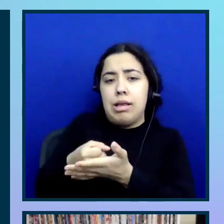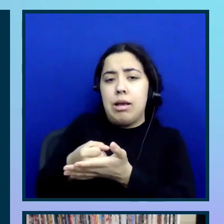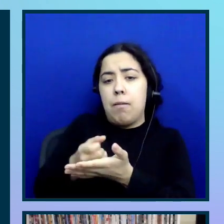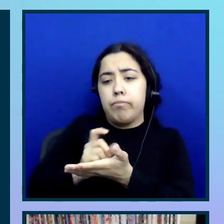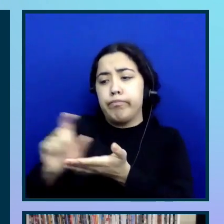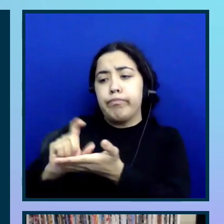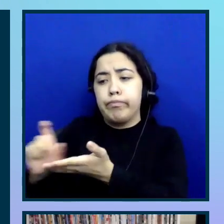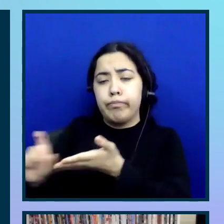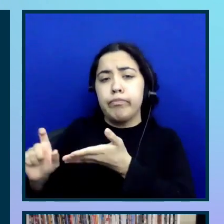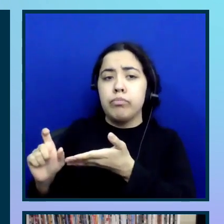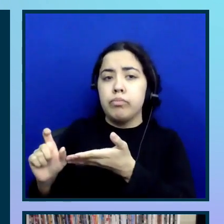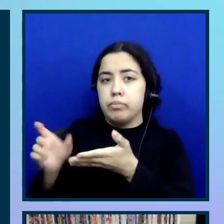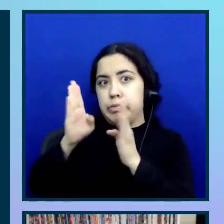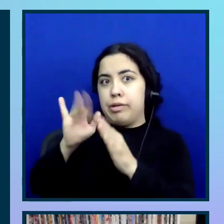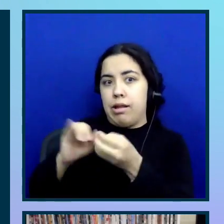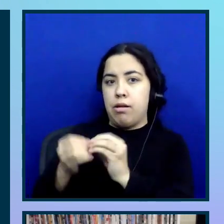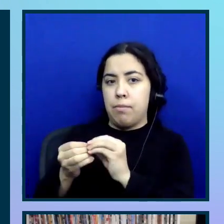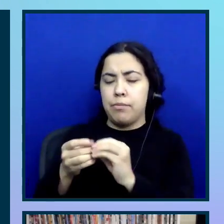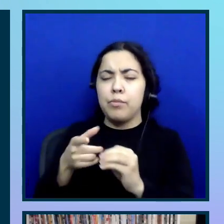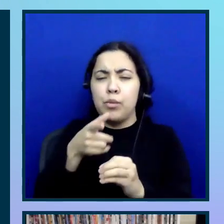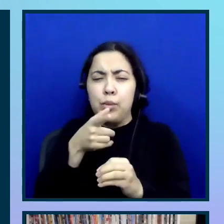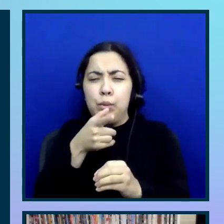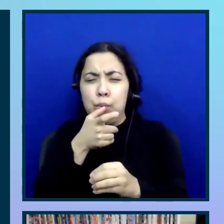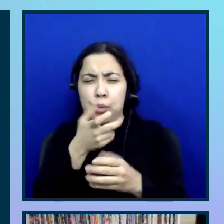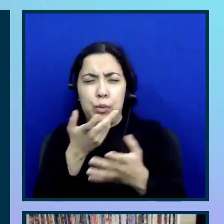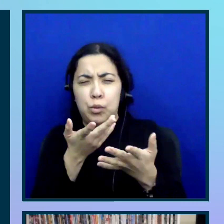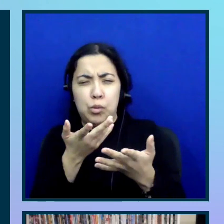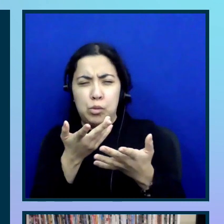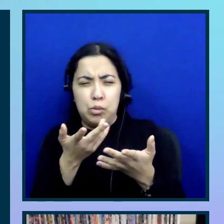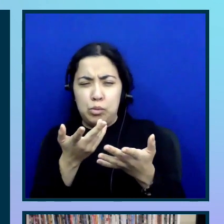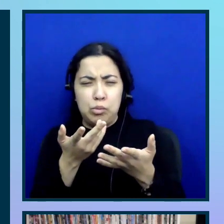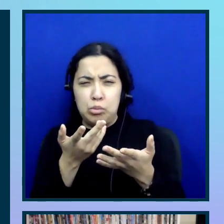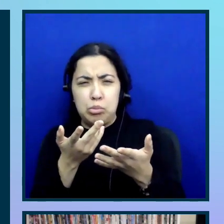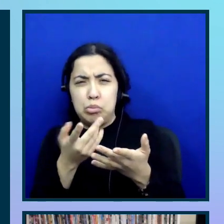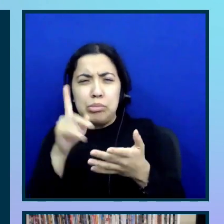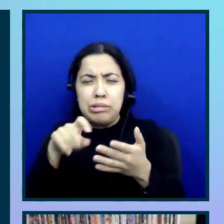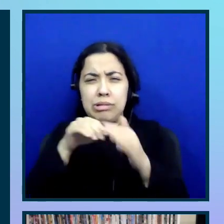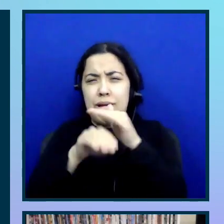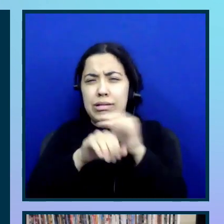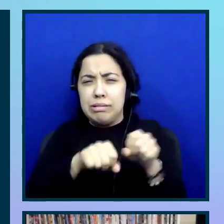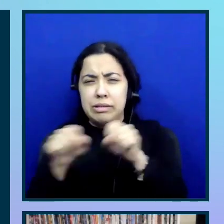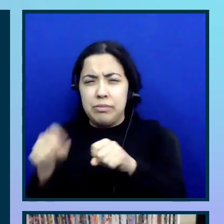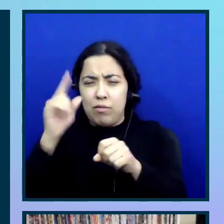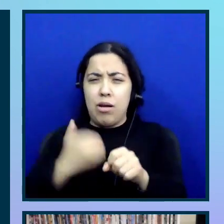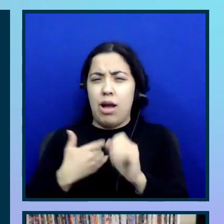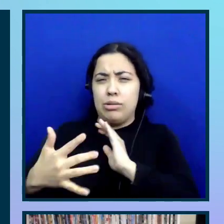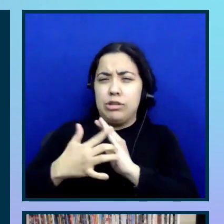So who exactly are we talking about when we say we need to make our digital products accessible, who requires digital accessibility?